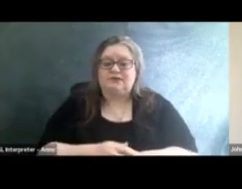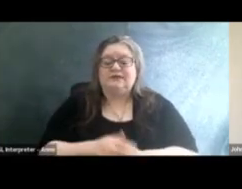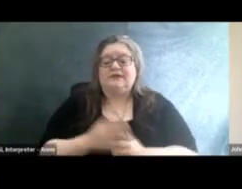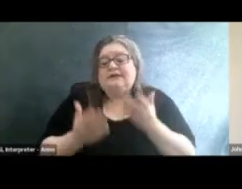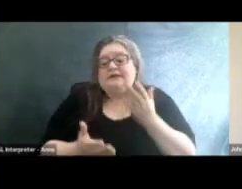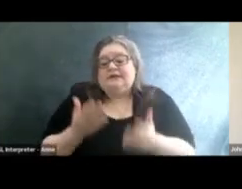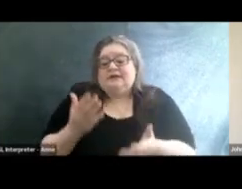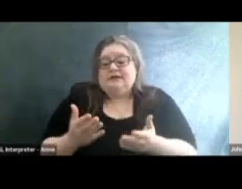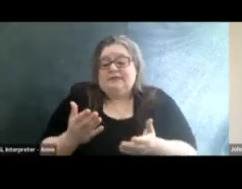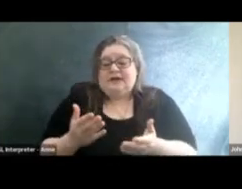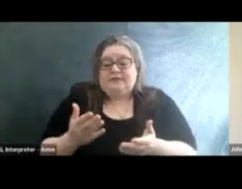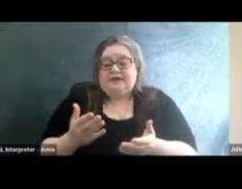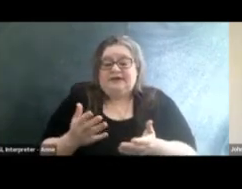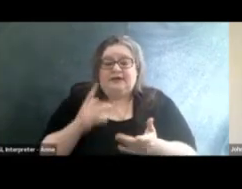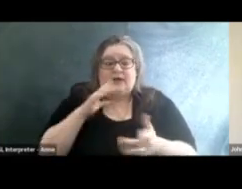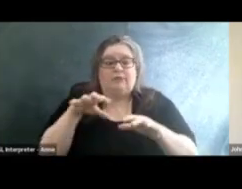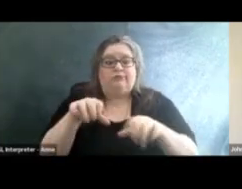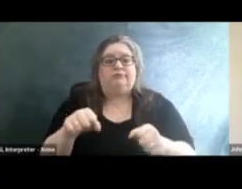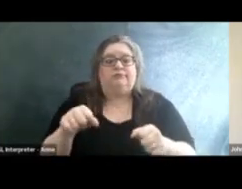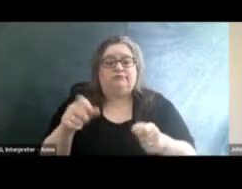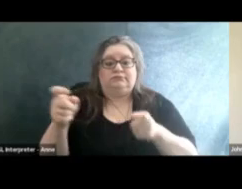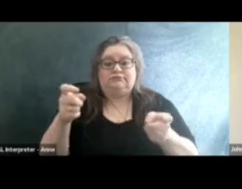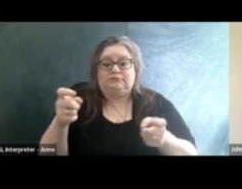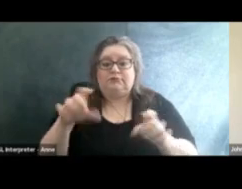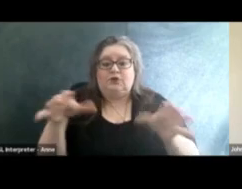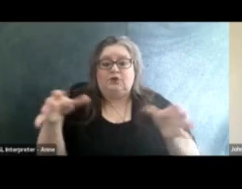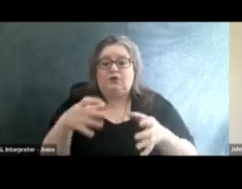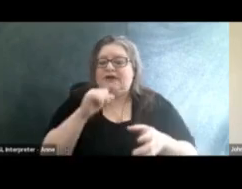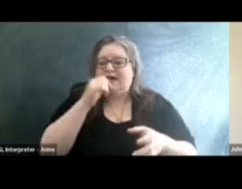you know, dominating group and not be aware it's not attention